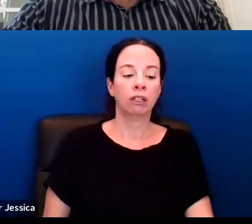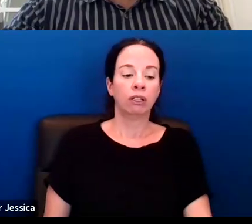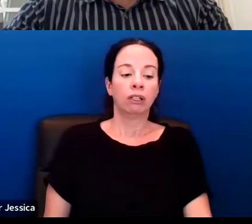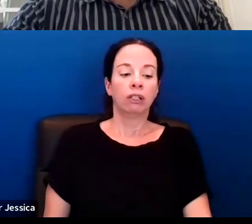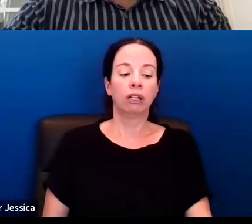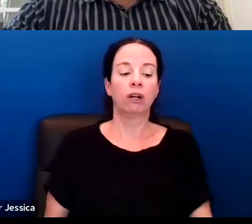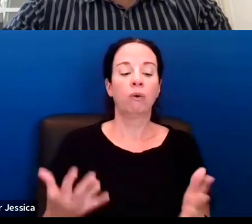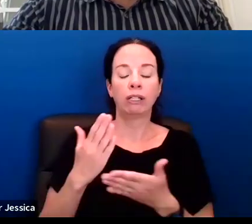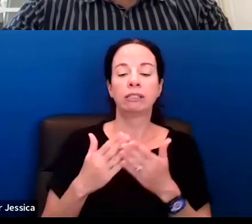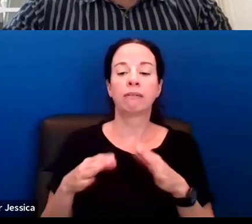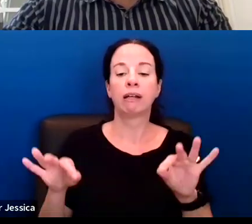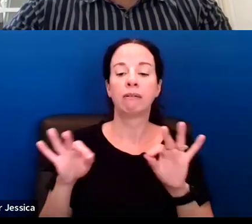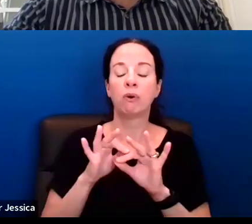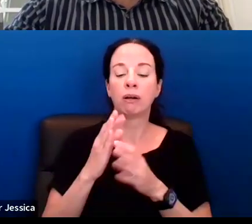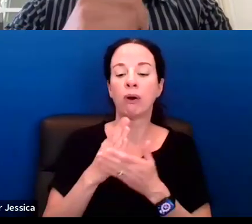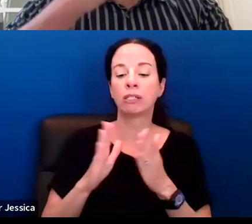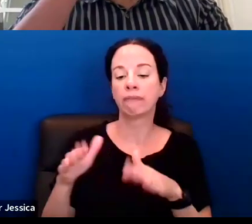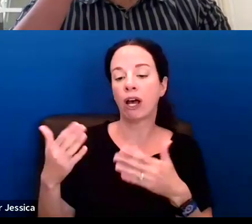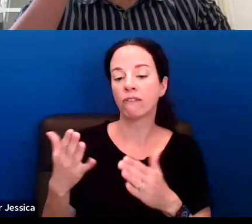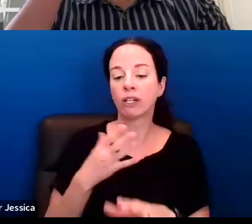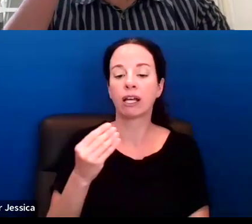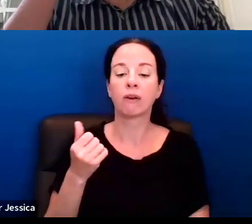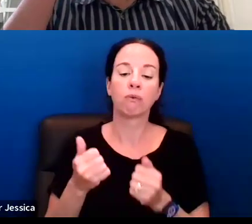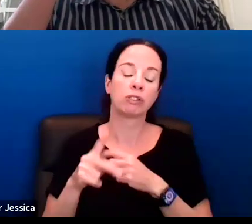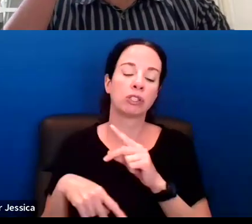the offering, and what kind of, you know, training can you make available